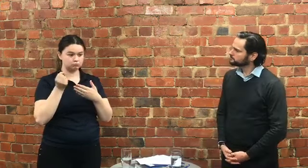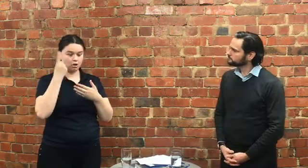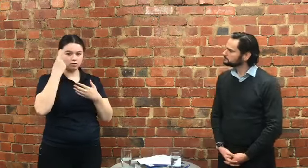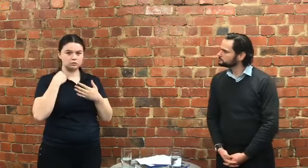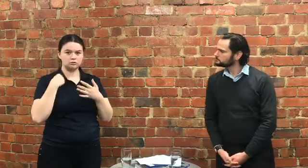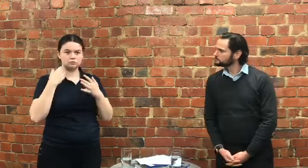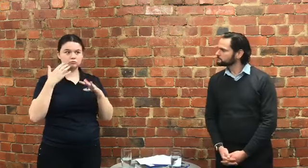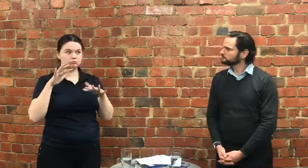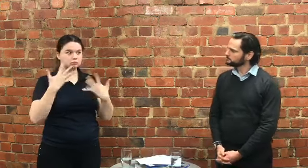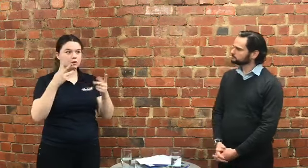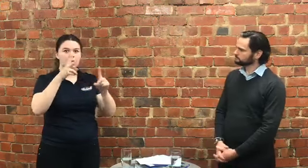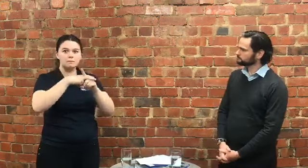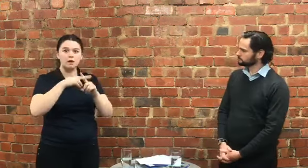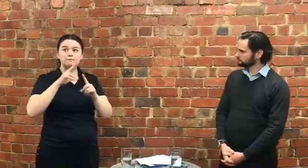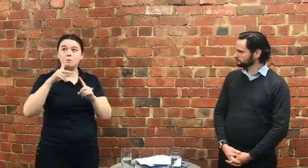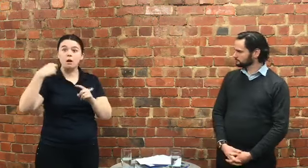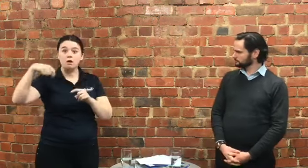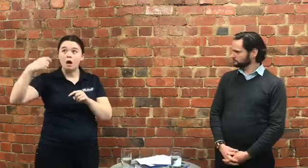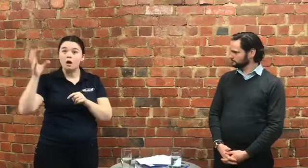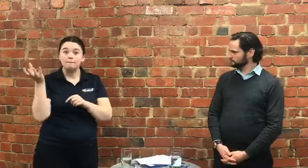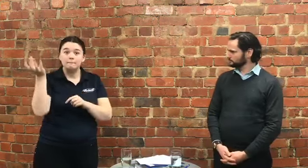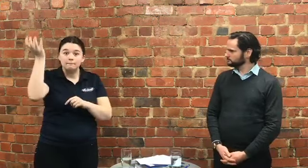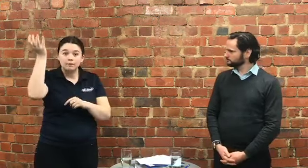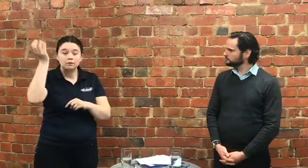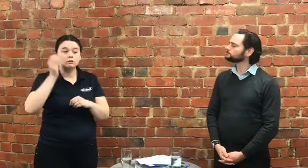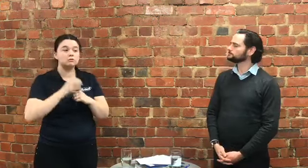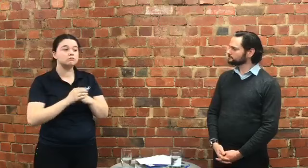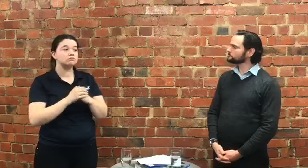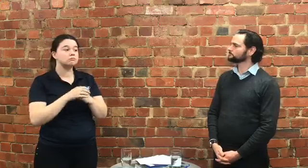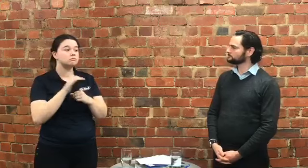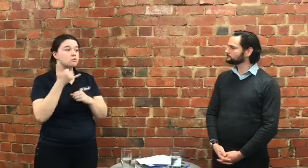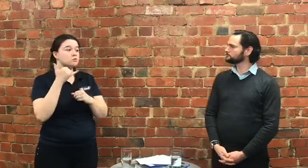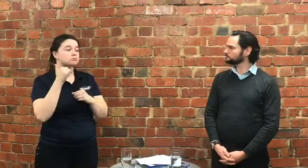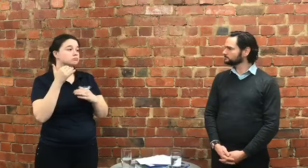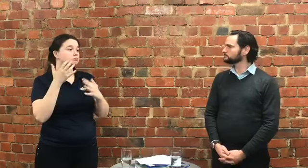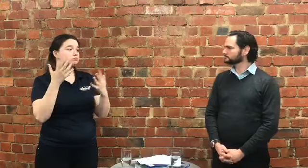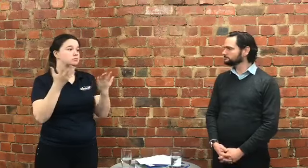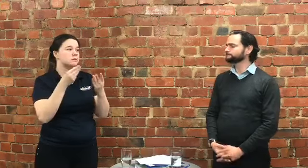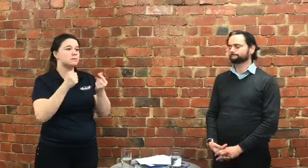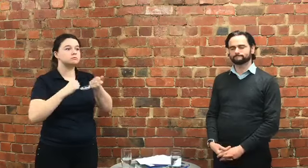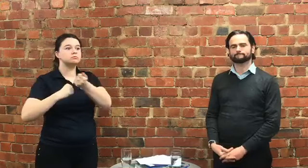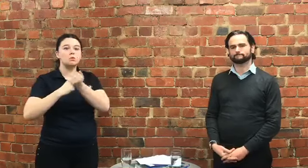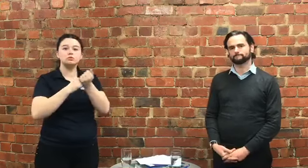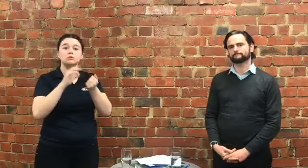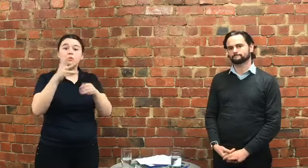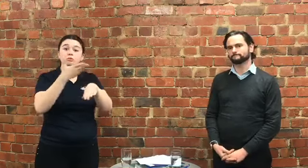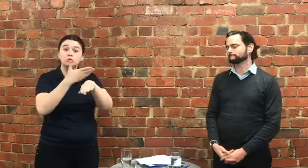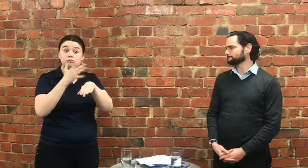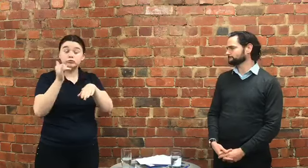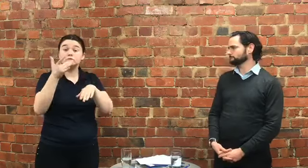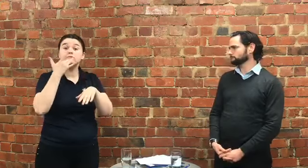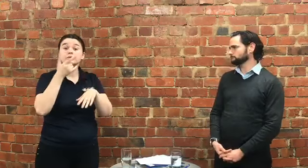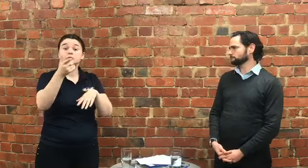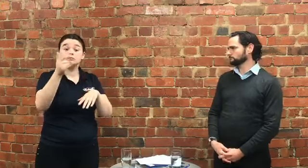you've met with the LAC, you've received your plan, and then you've realised that you forgot to add some items on your devices.